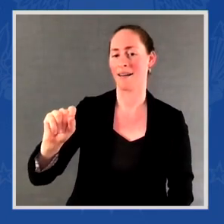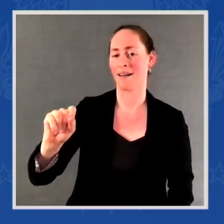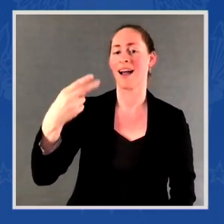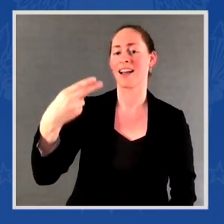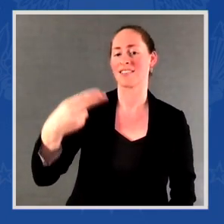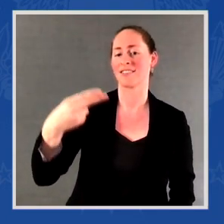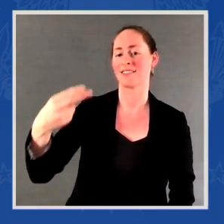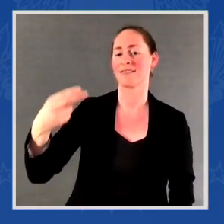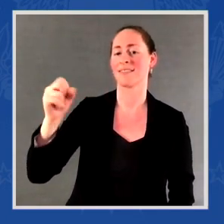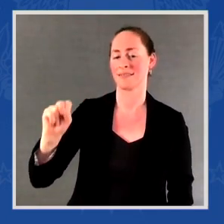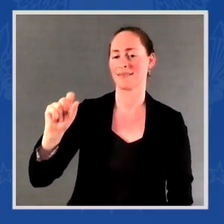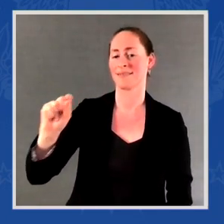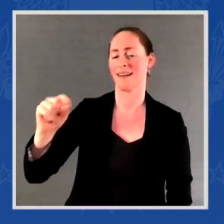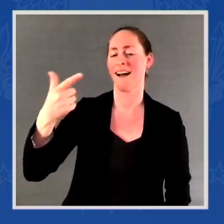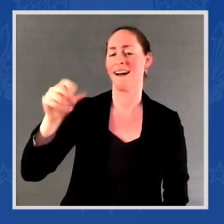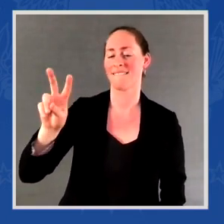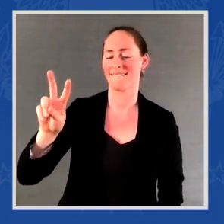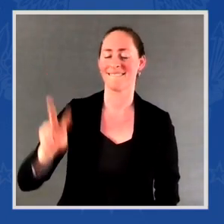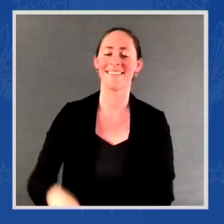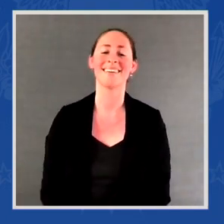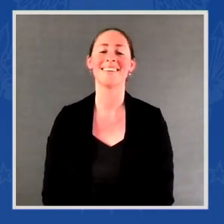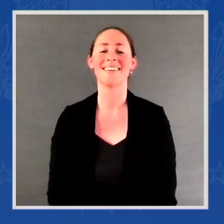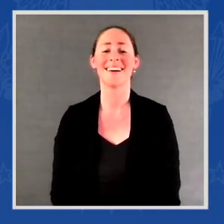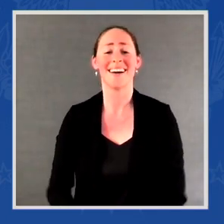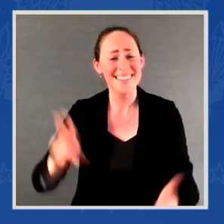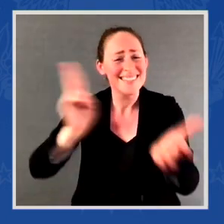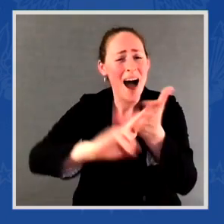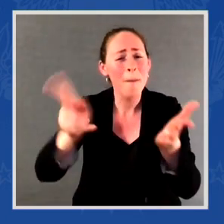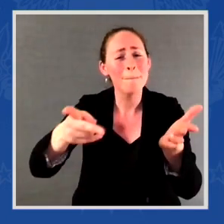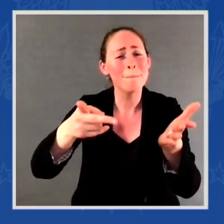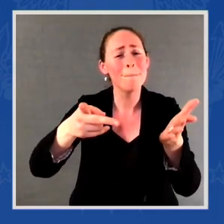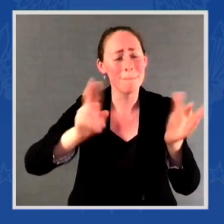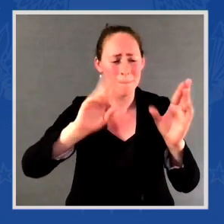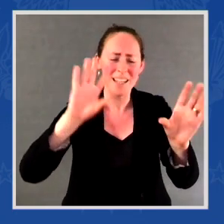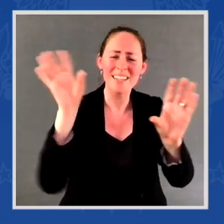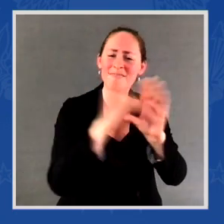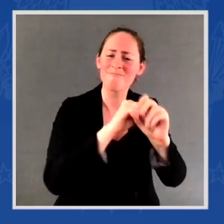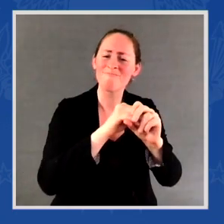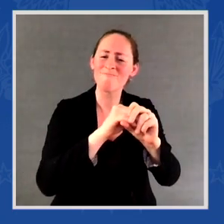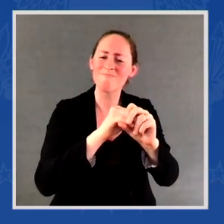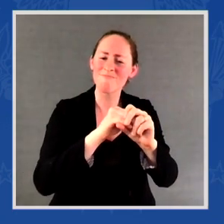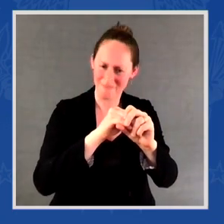Sign up. Get involved. We can do this. We really can do this.